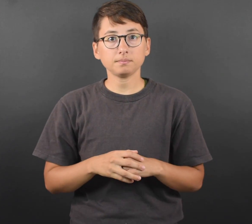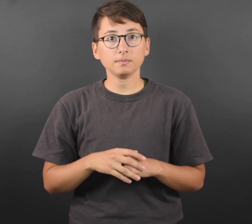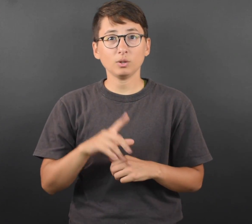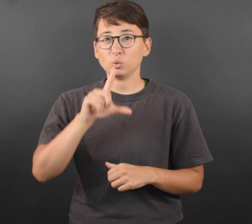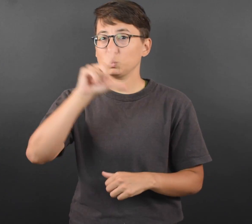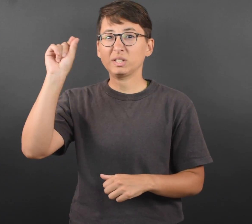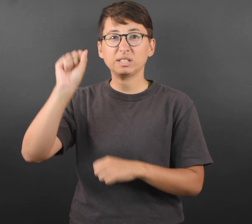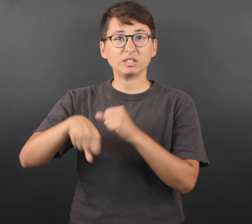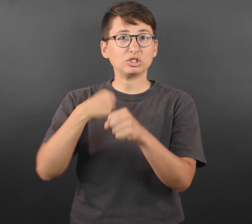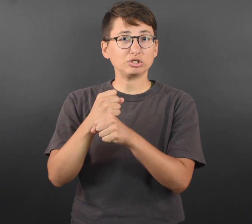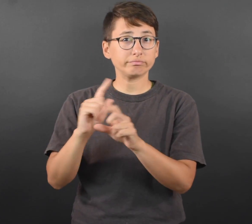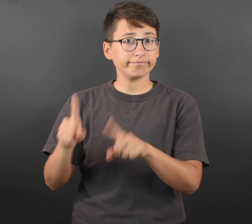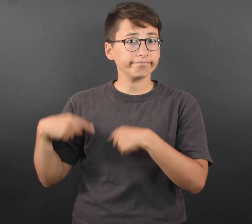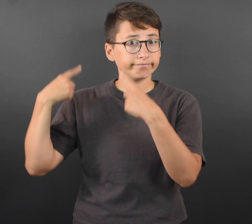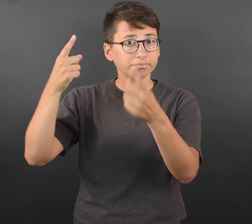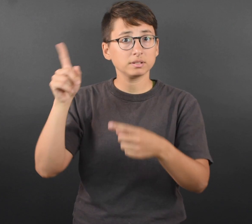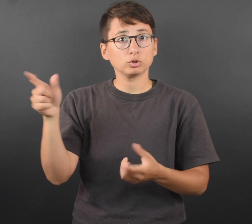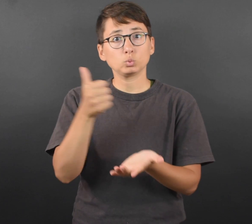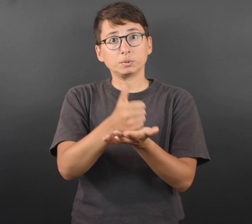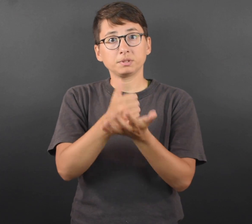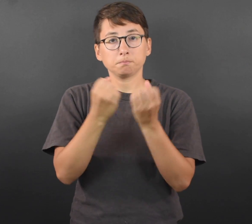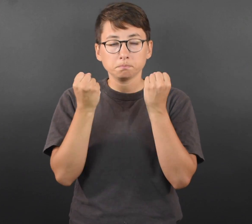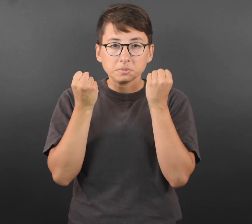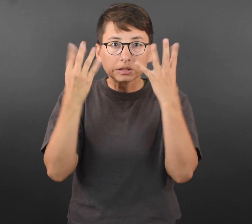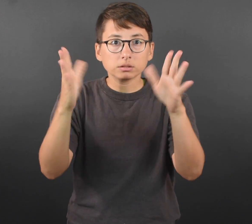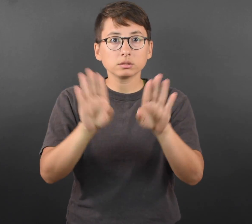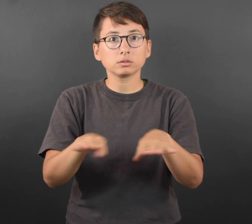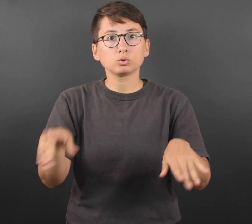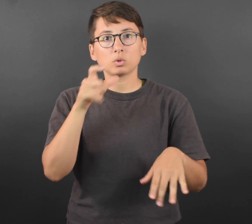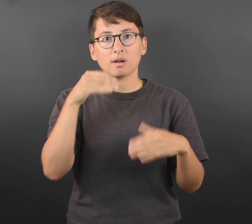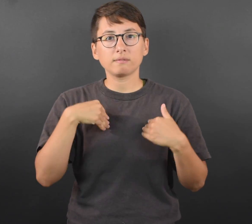For more than two decades, he's seen kids who have debilitating fatigue,